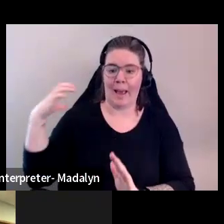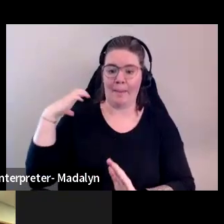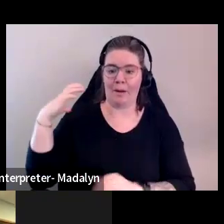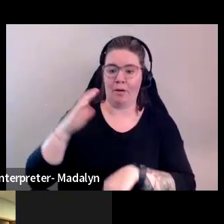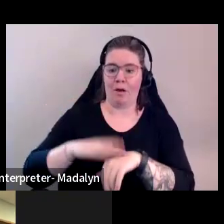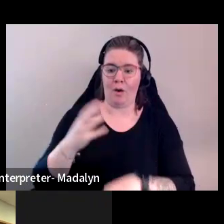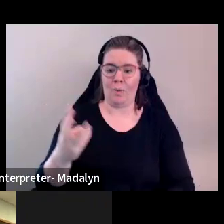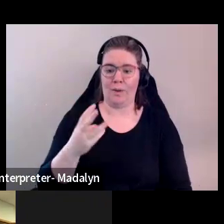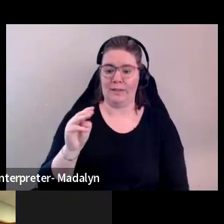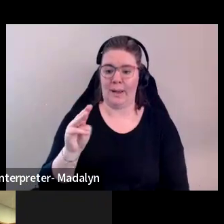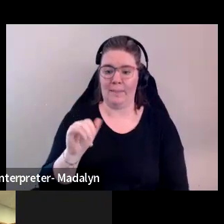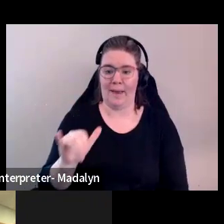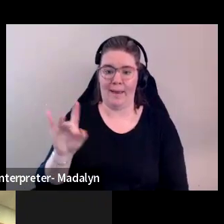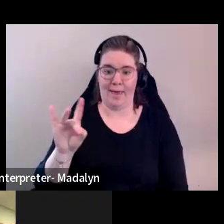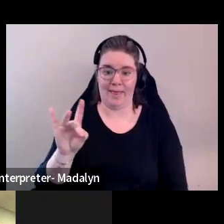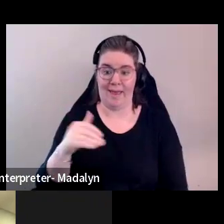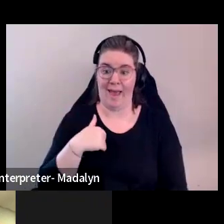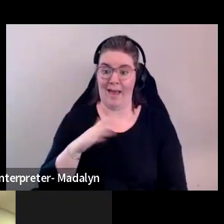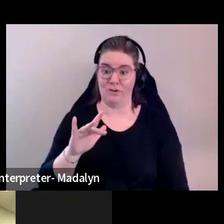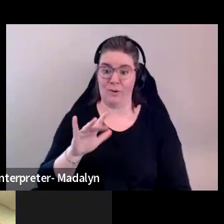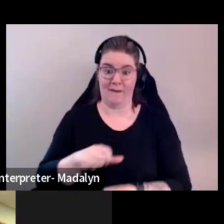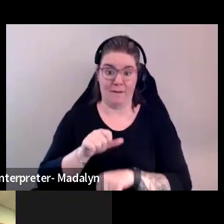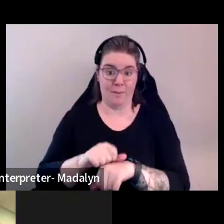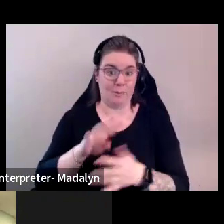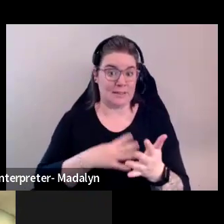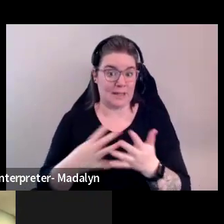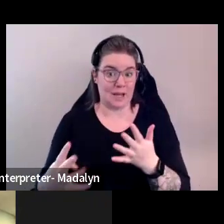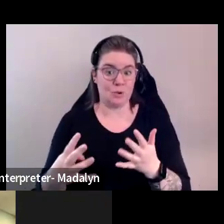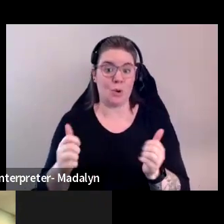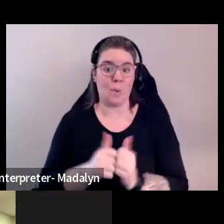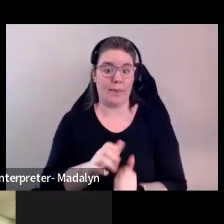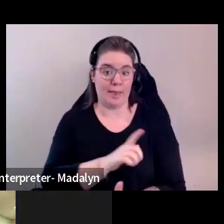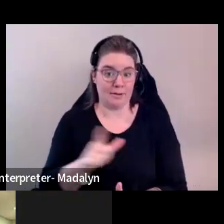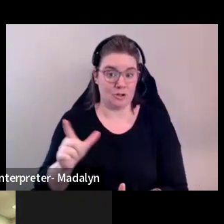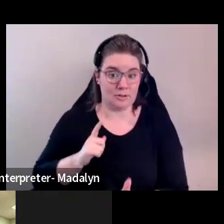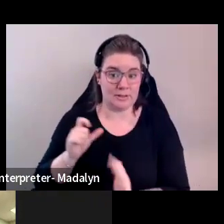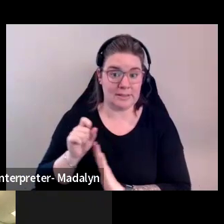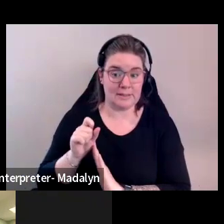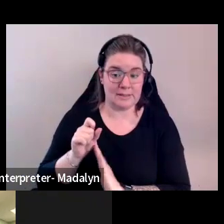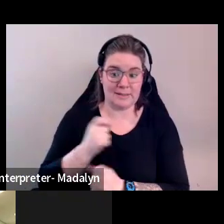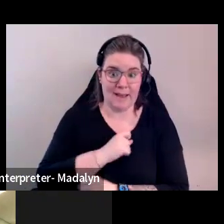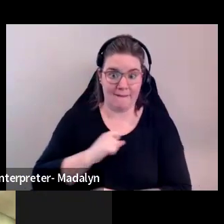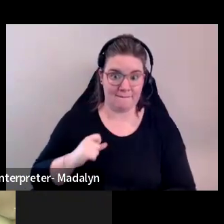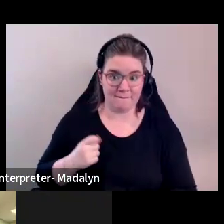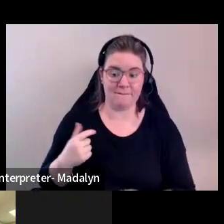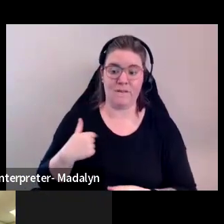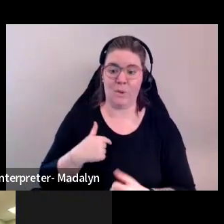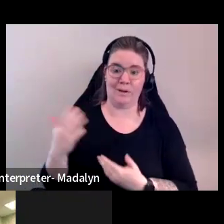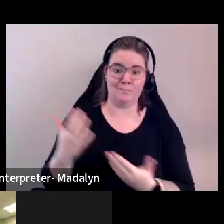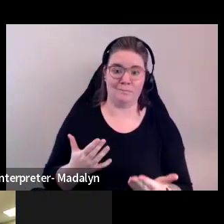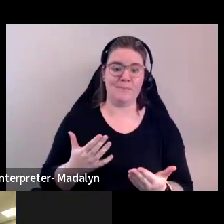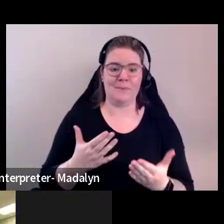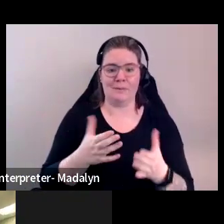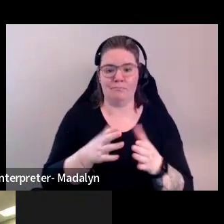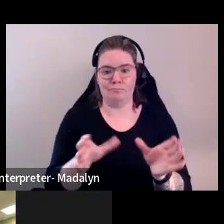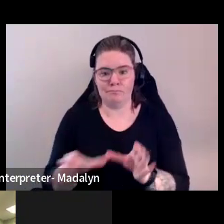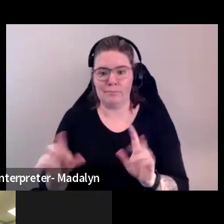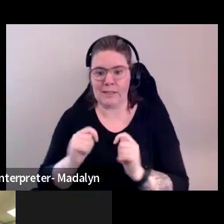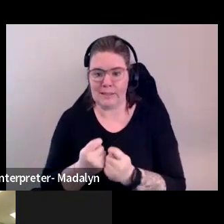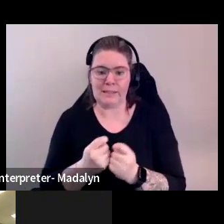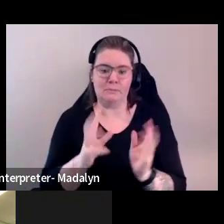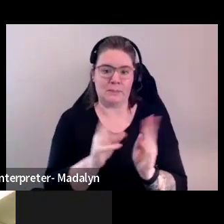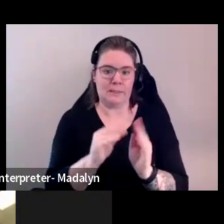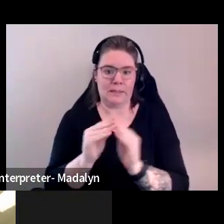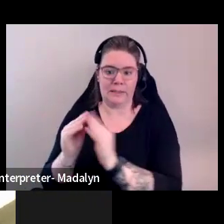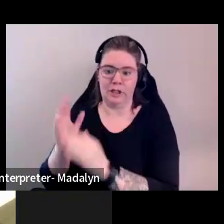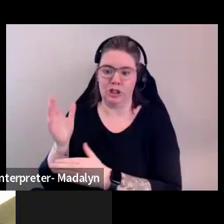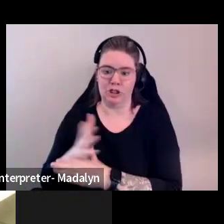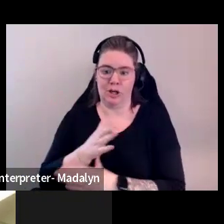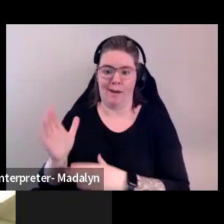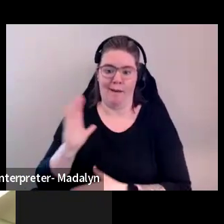Lauren Baker: and I have 25 appointments scheduled with our legislators or the legislative staff. We're taking 8 staff members and breaking up into some teams to have those meetings to share the work that our cell is doing